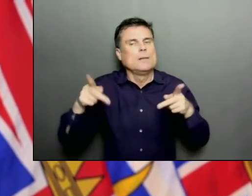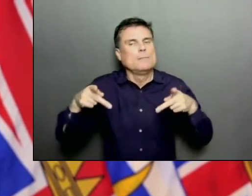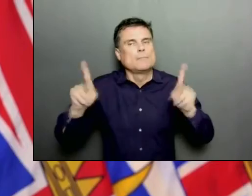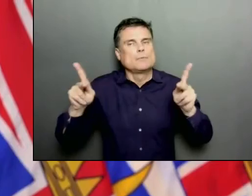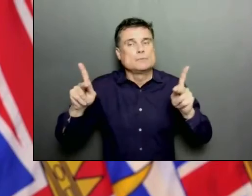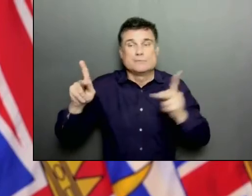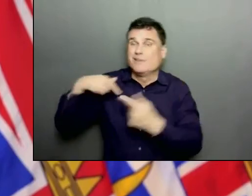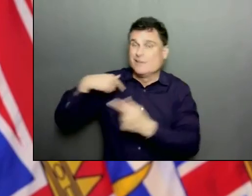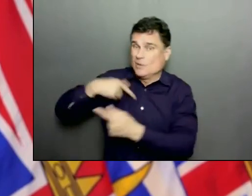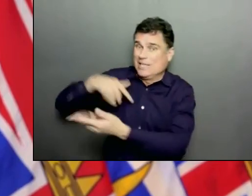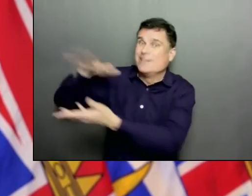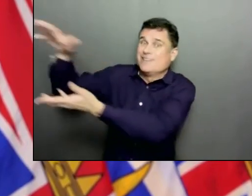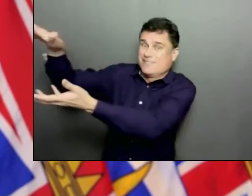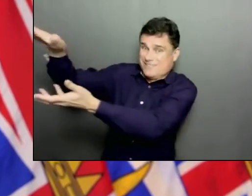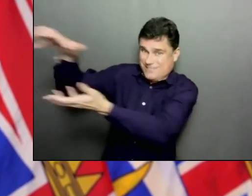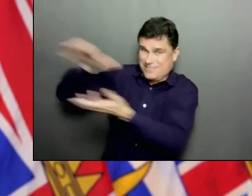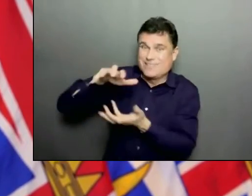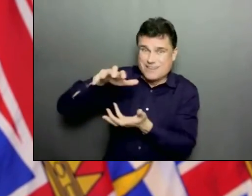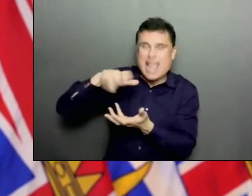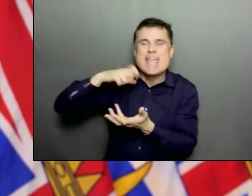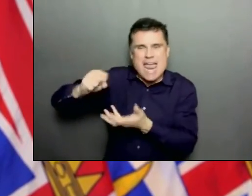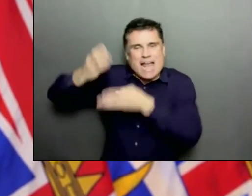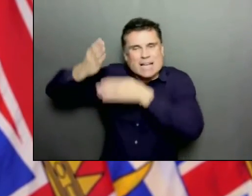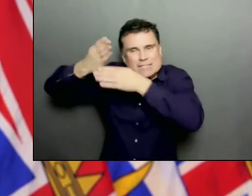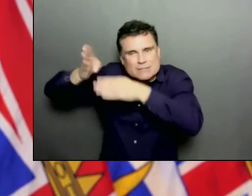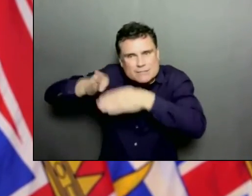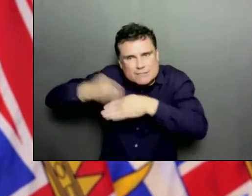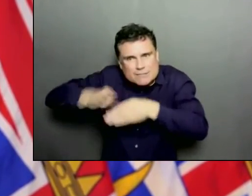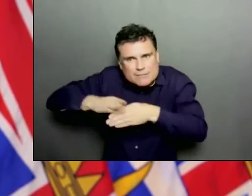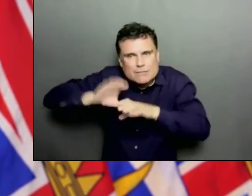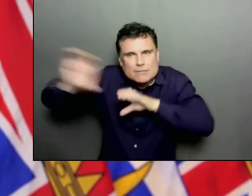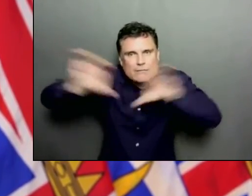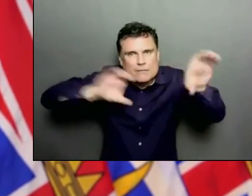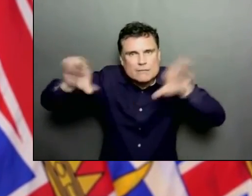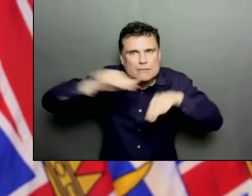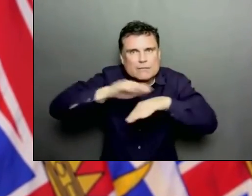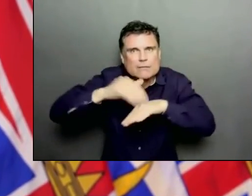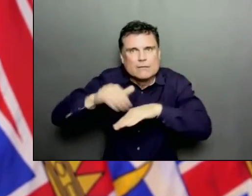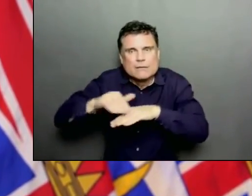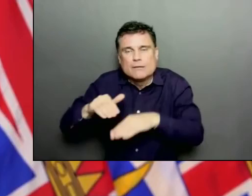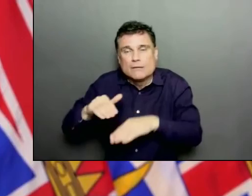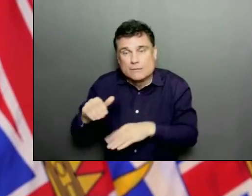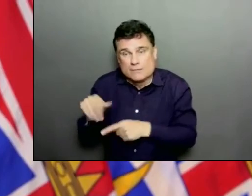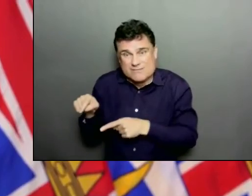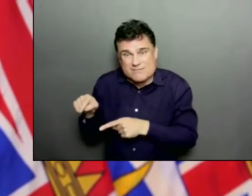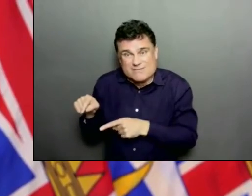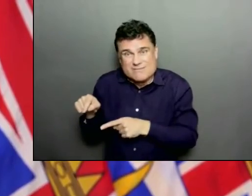It comes in 10 dose vieals. That means we have a lot more flexibility. We can go